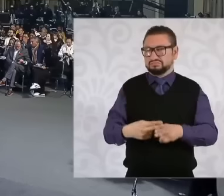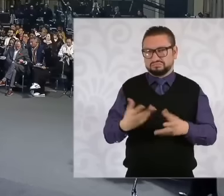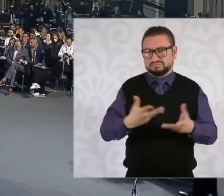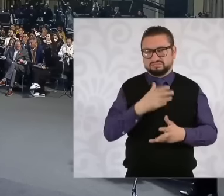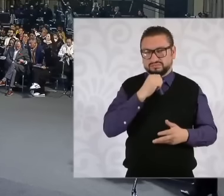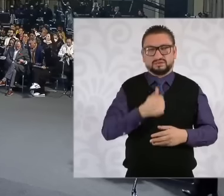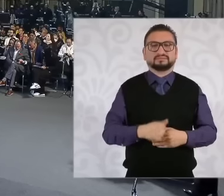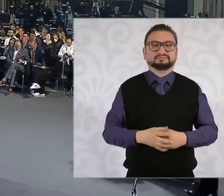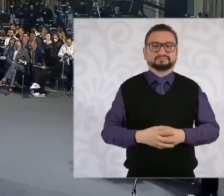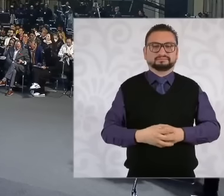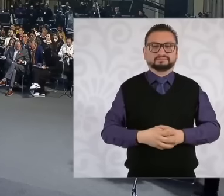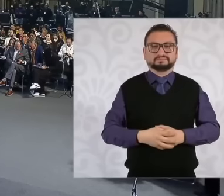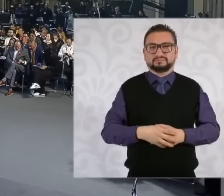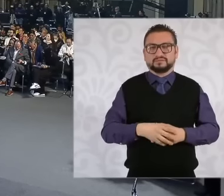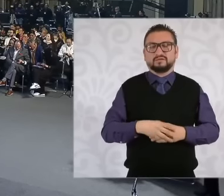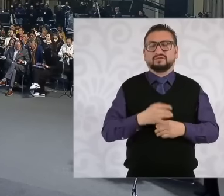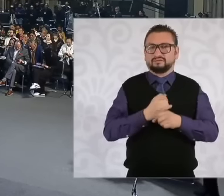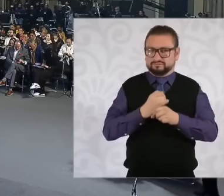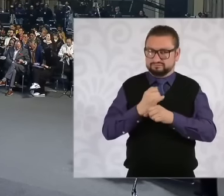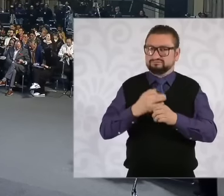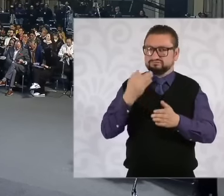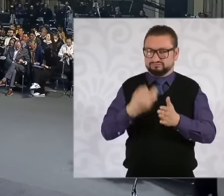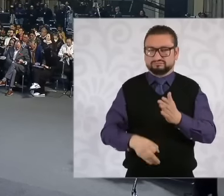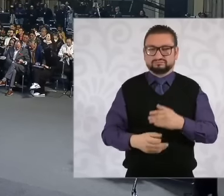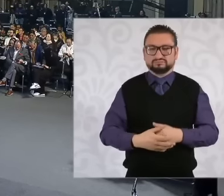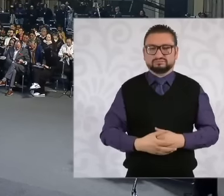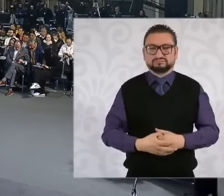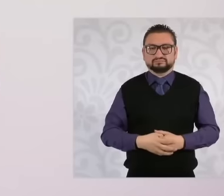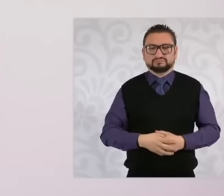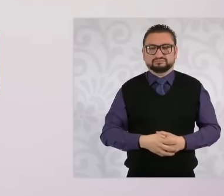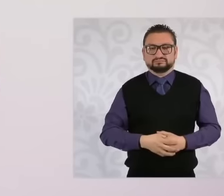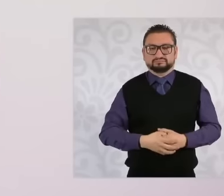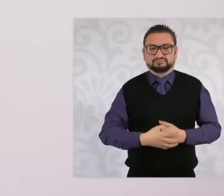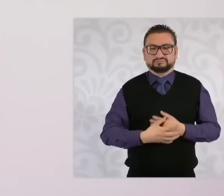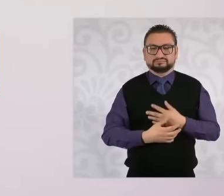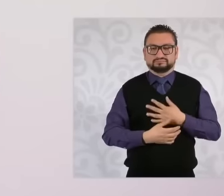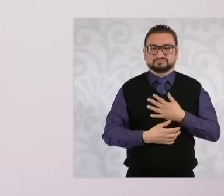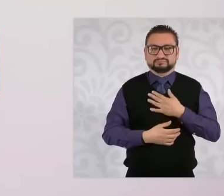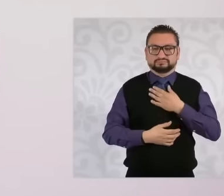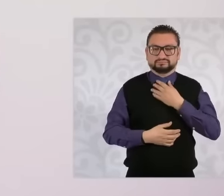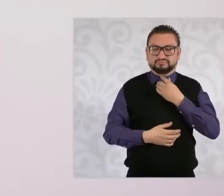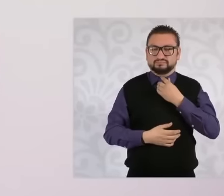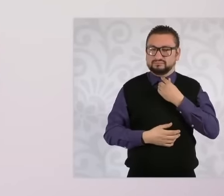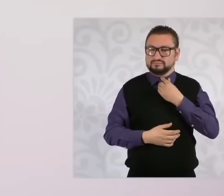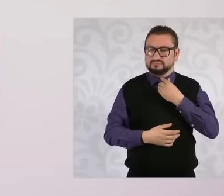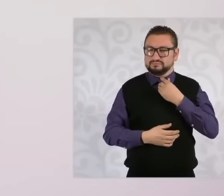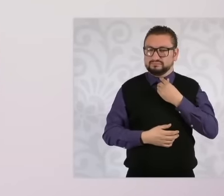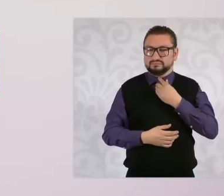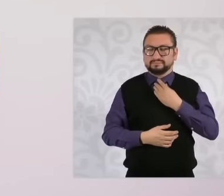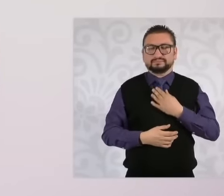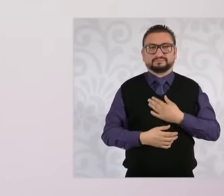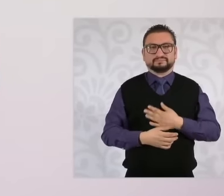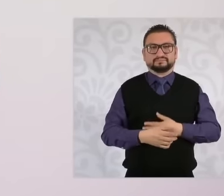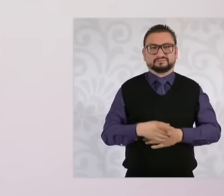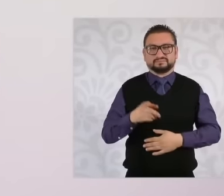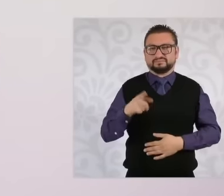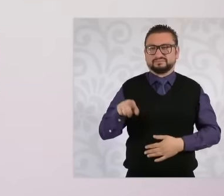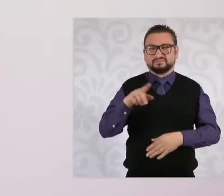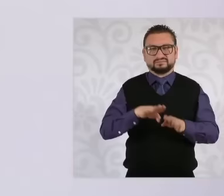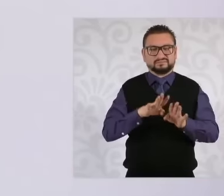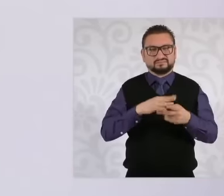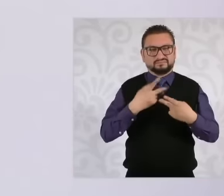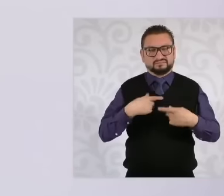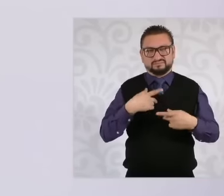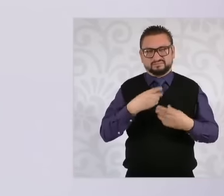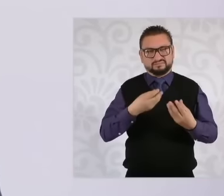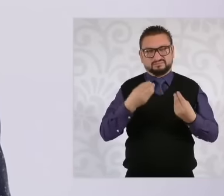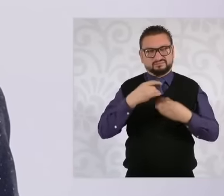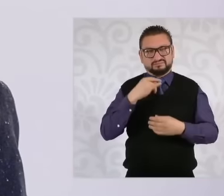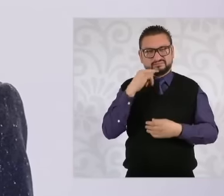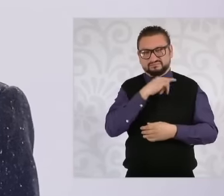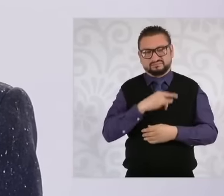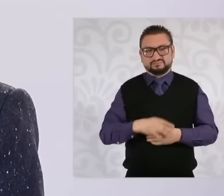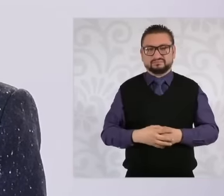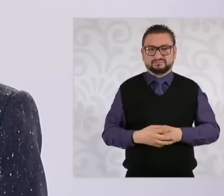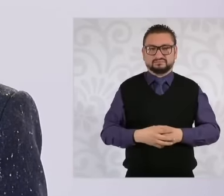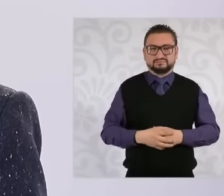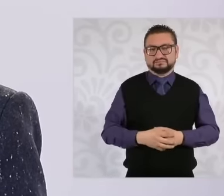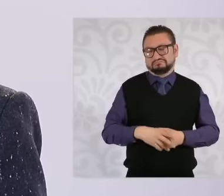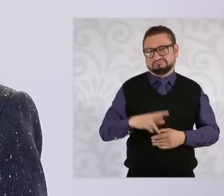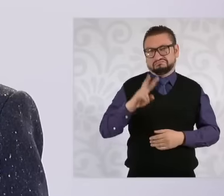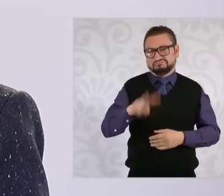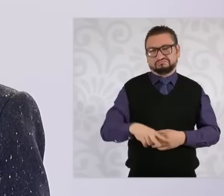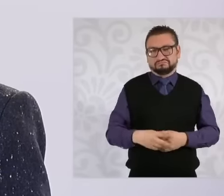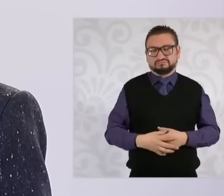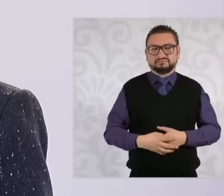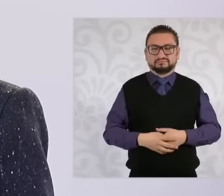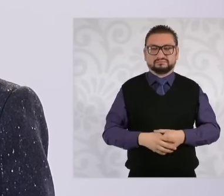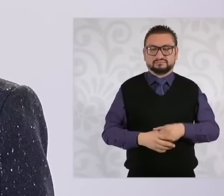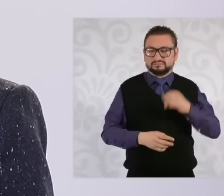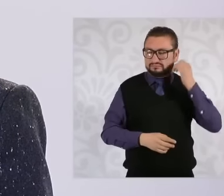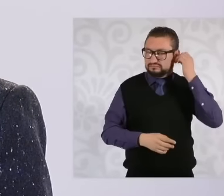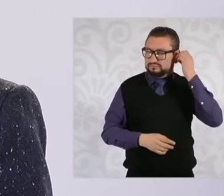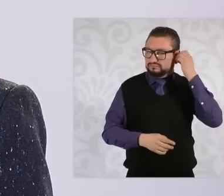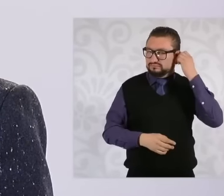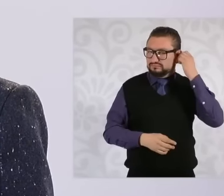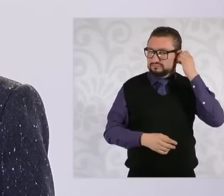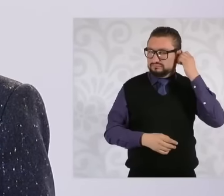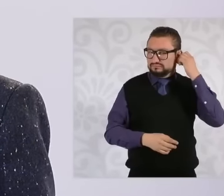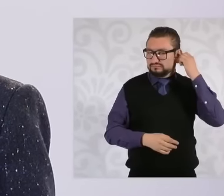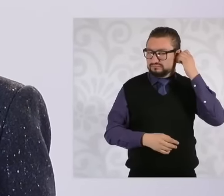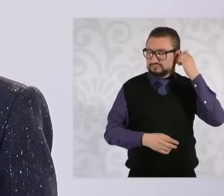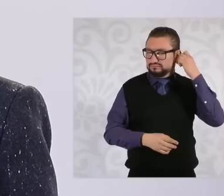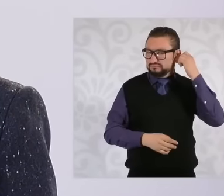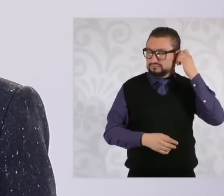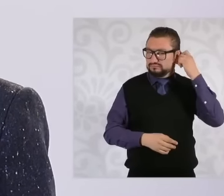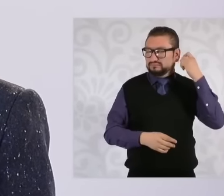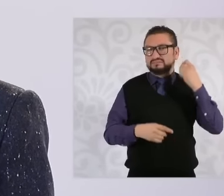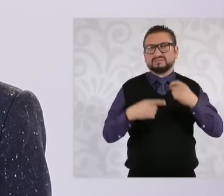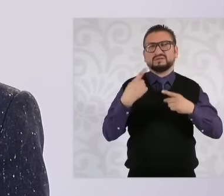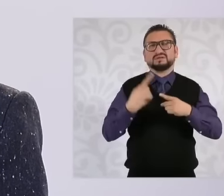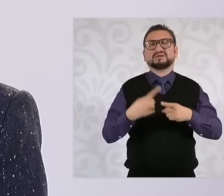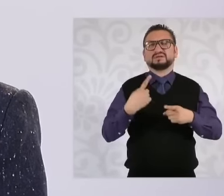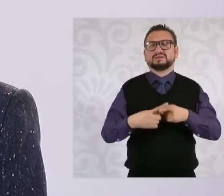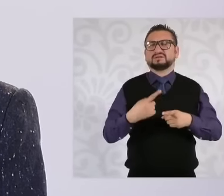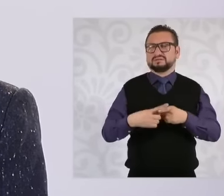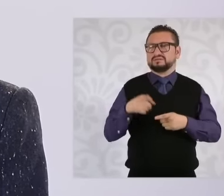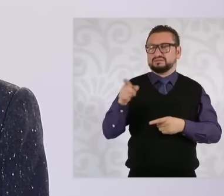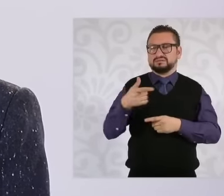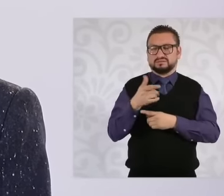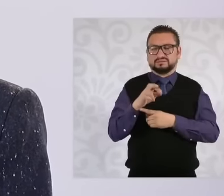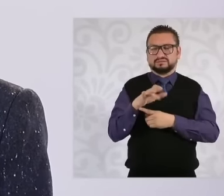eh to investigate it here in the country a lot of cynicism Not the truth I mean Who is Genaro García Luna